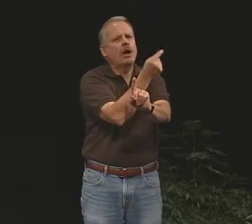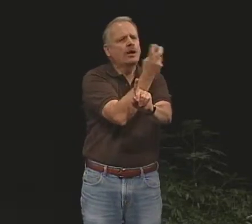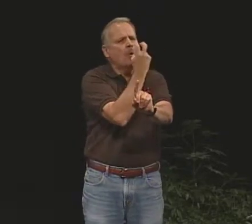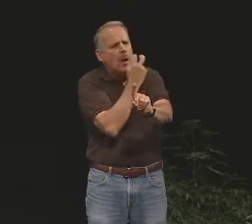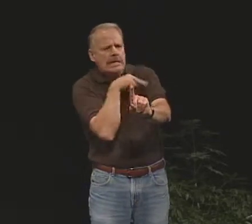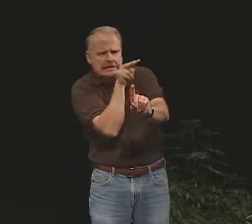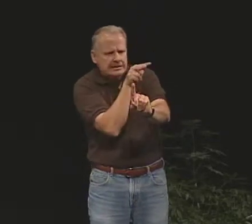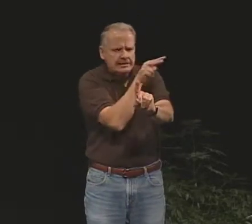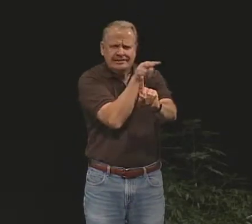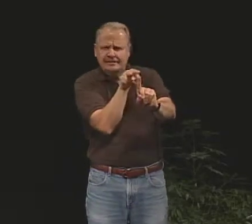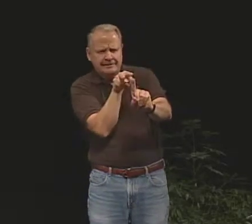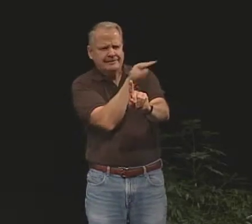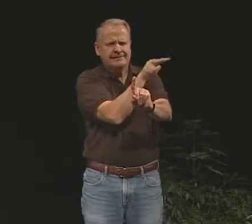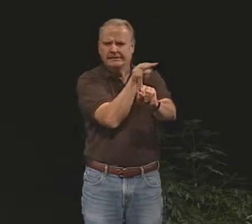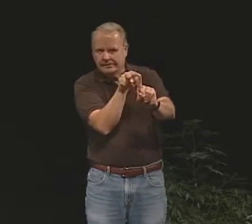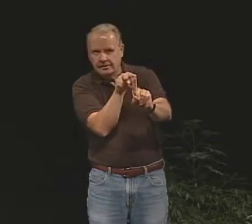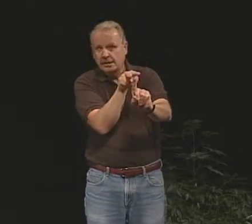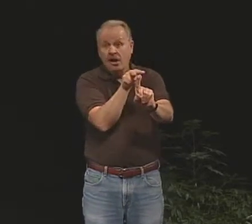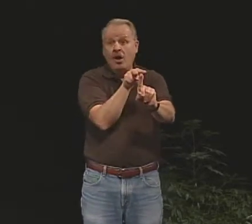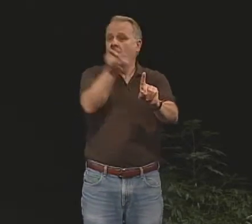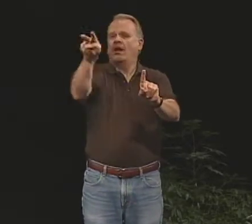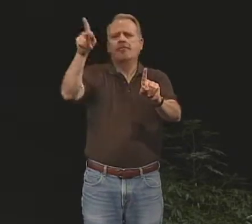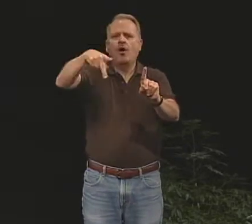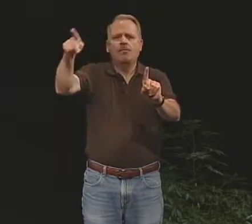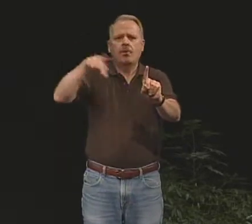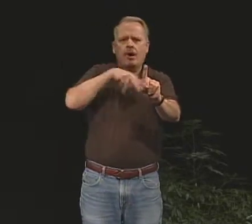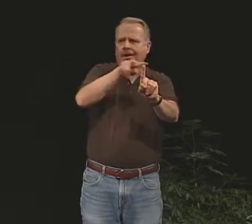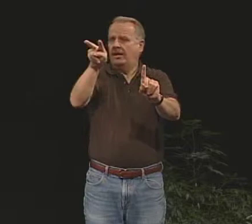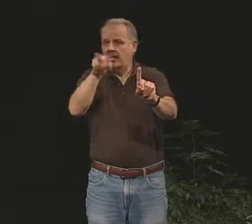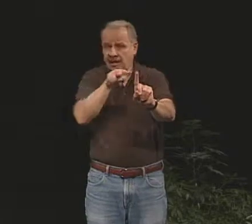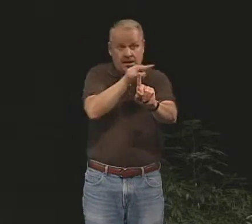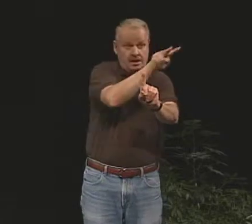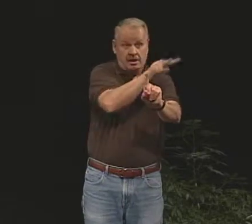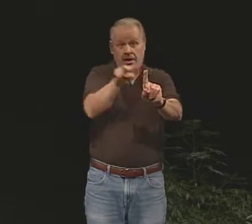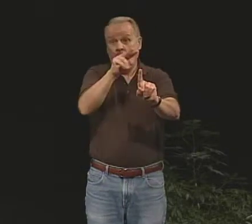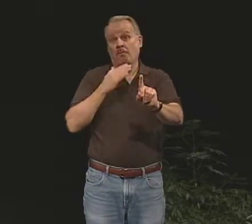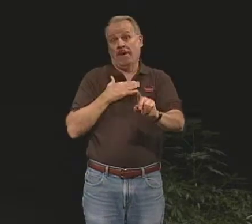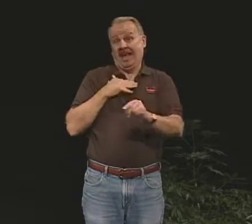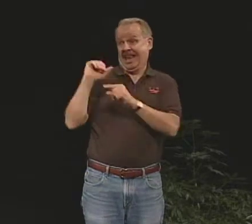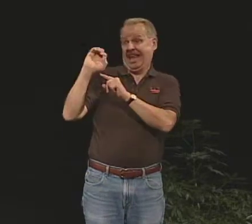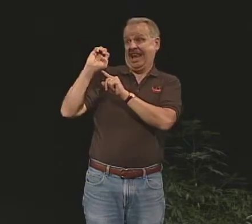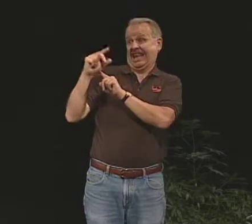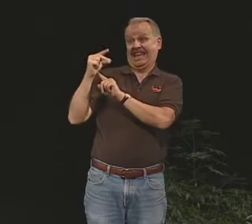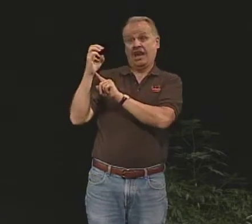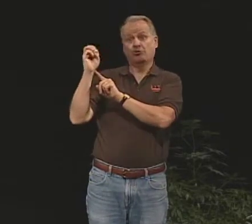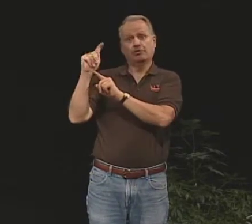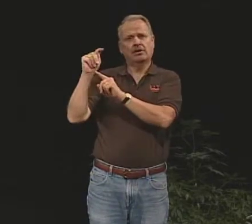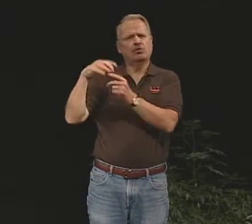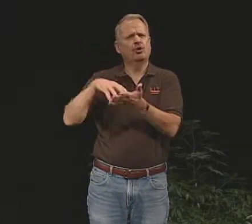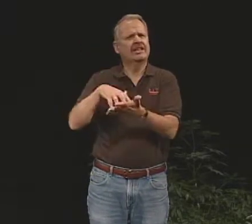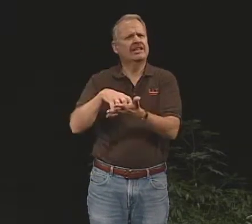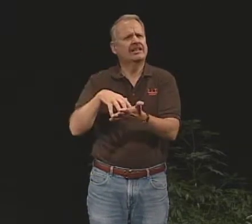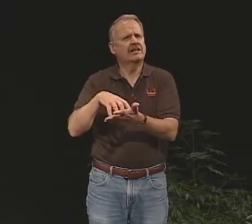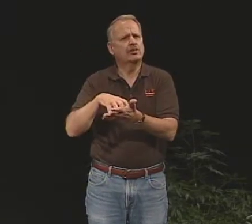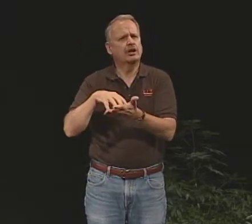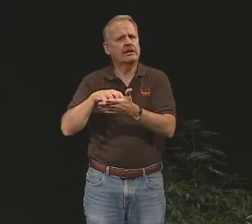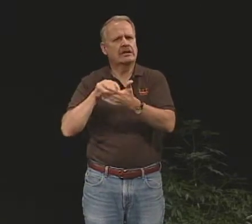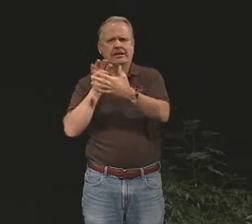So you will often pay attention to the professor as well as the interpreter, but then you also have to monitor